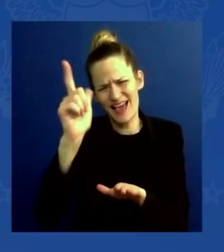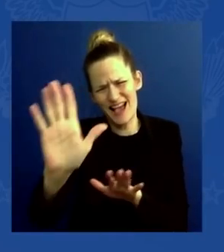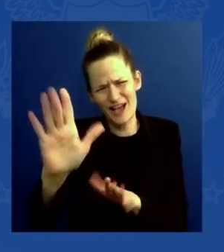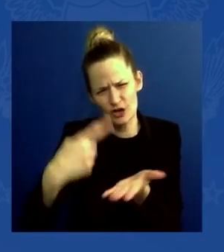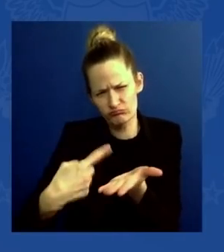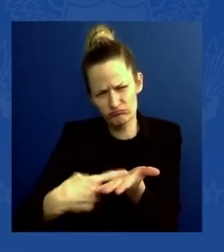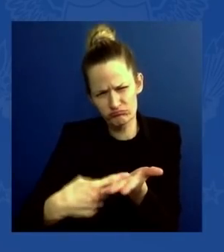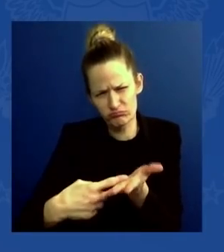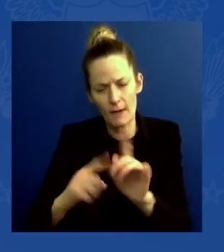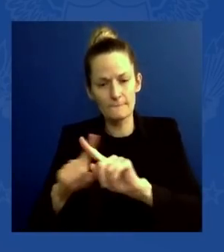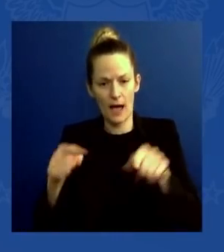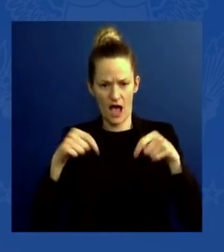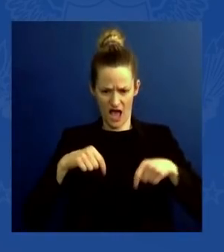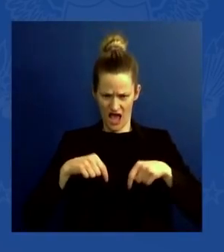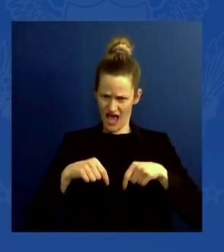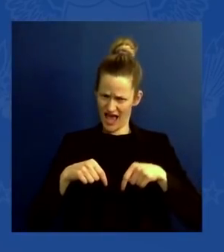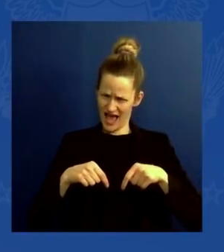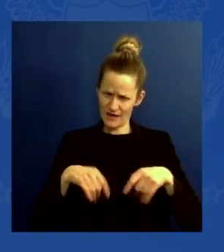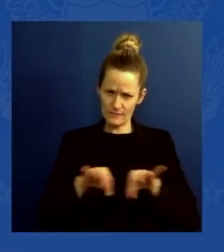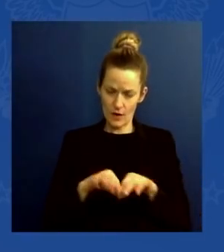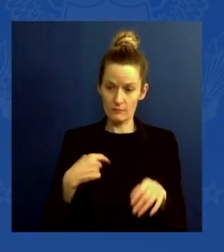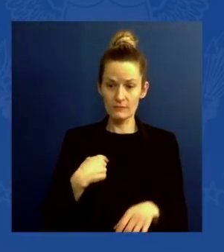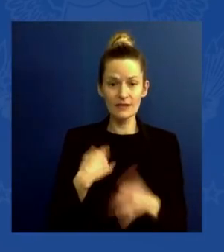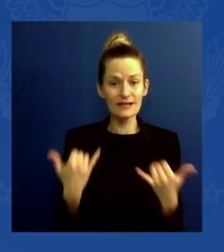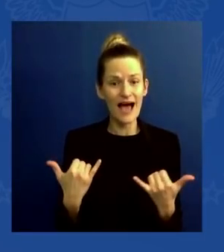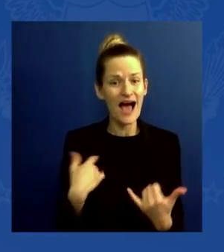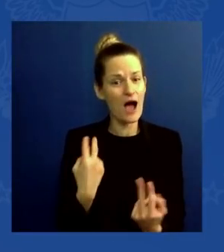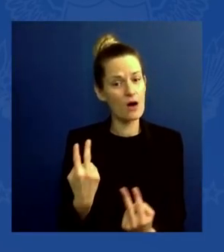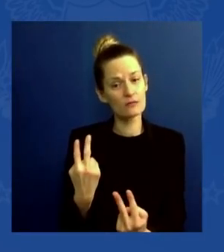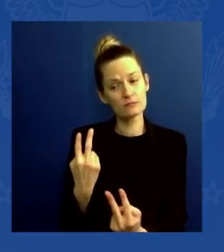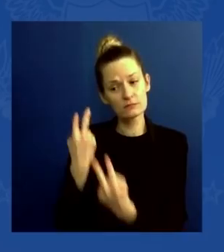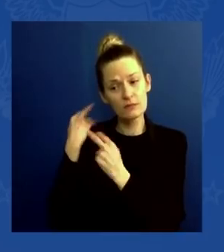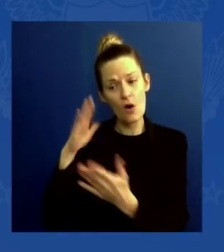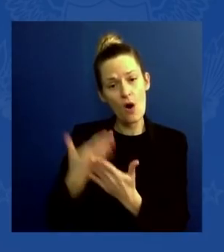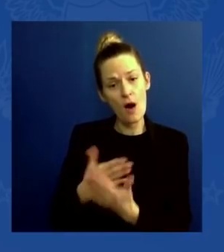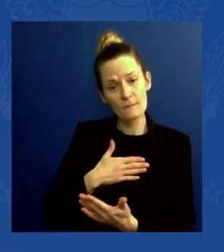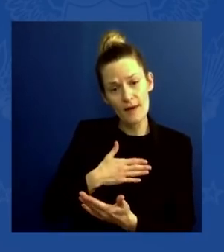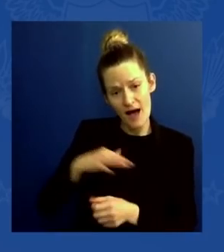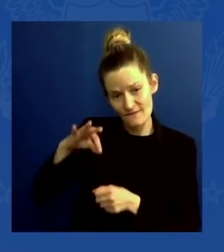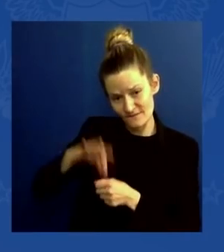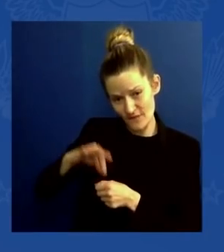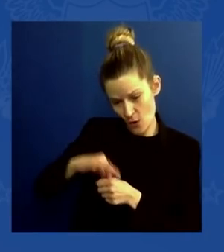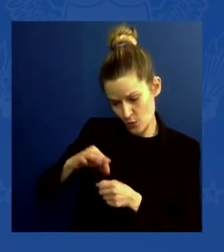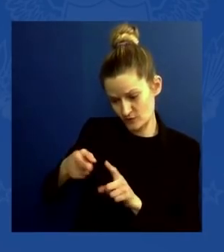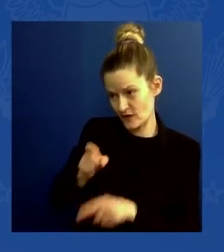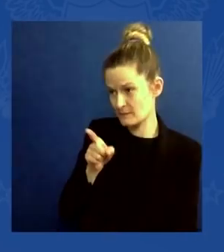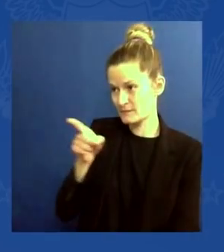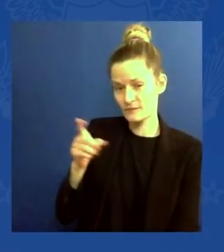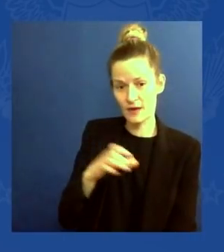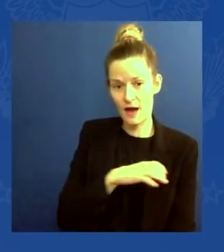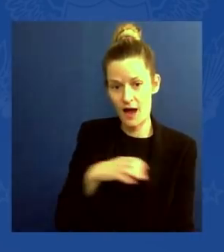People say, "Well, how do I explain this?" I said, "Well, you explain to the American -- your constituency -- and I'm not telling you how to do it.